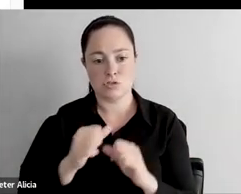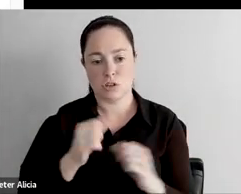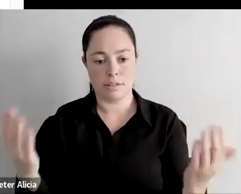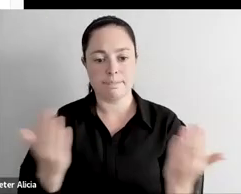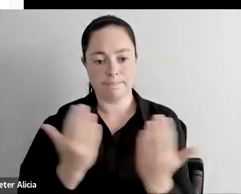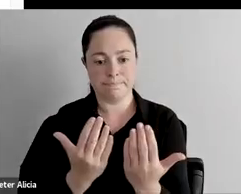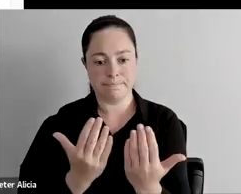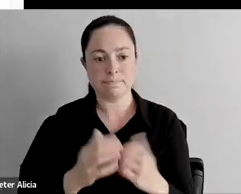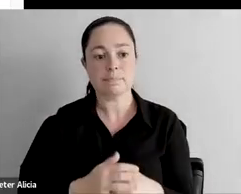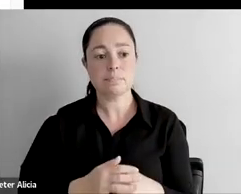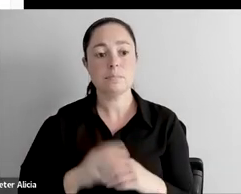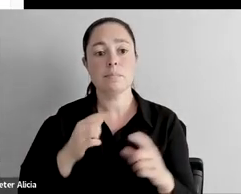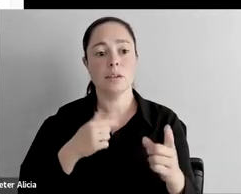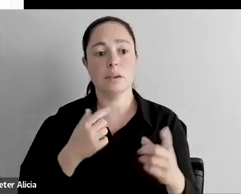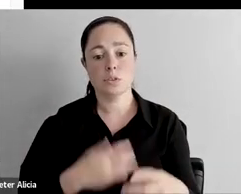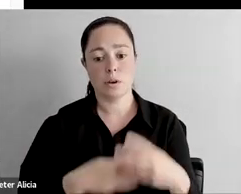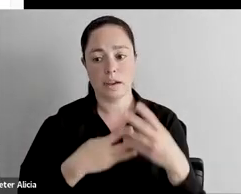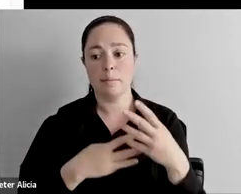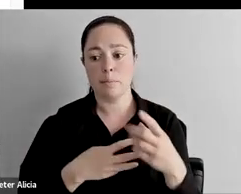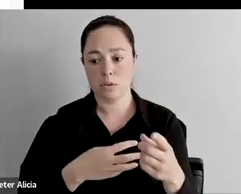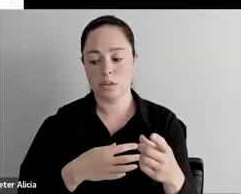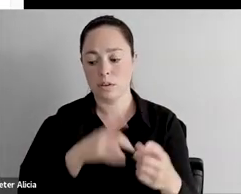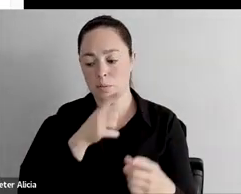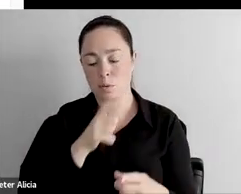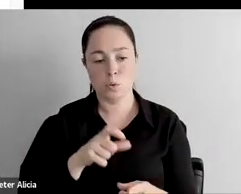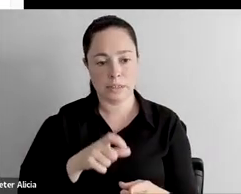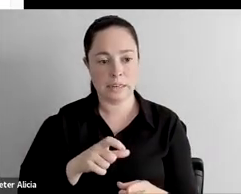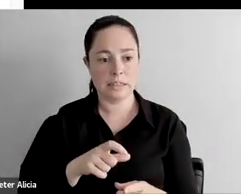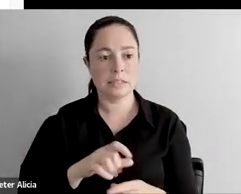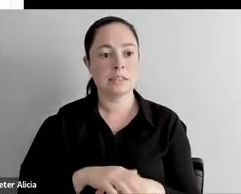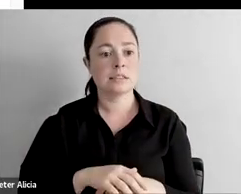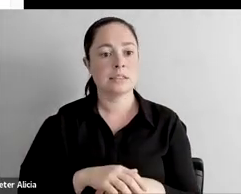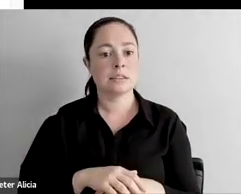LTSS. This is the ACS, our American Community Survey